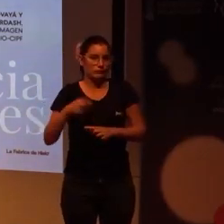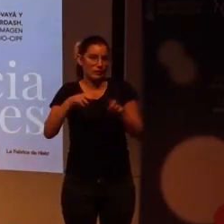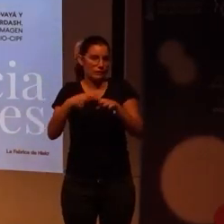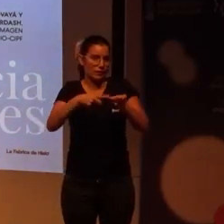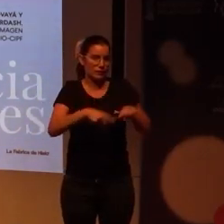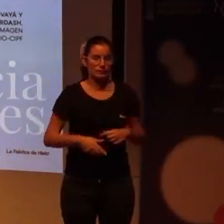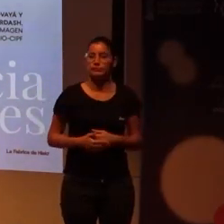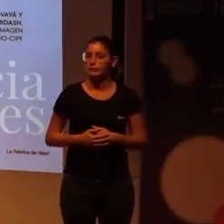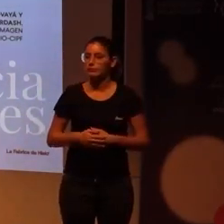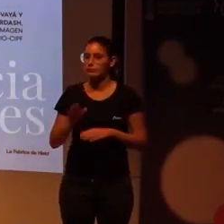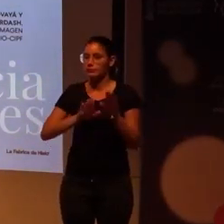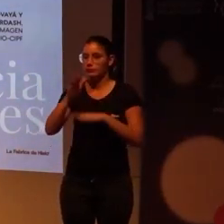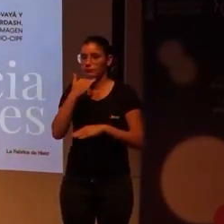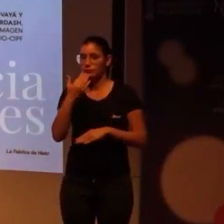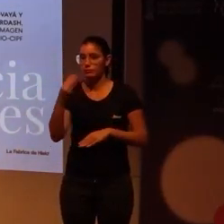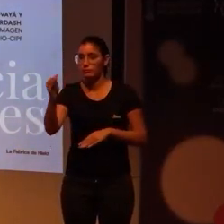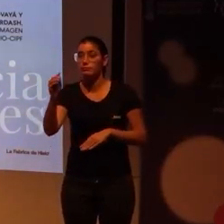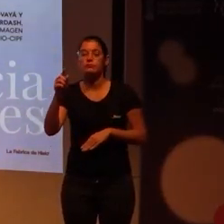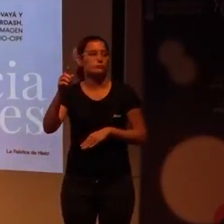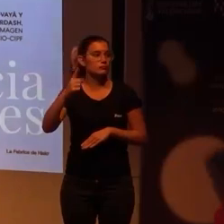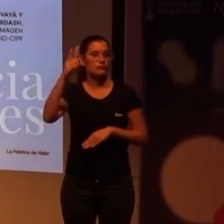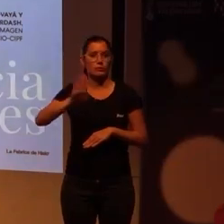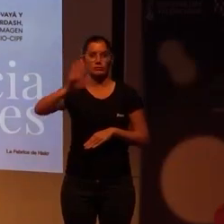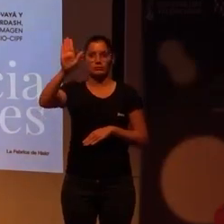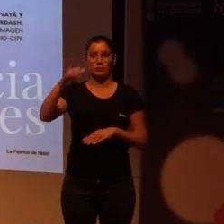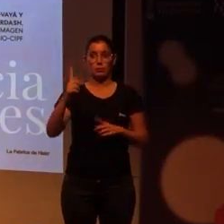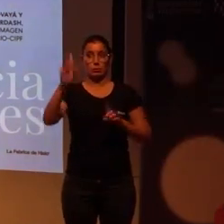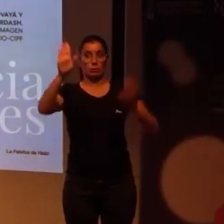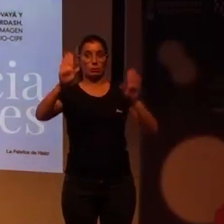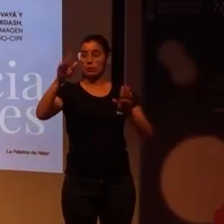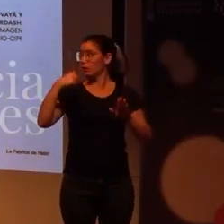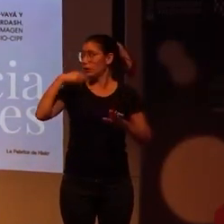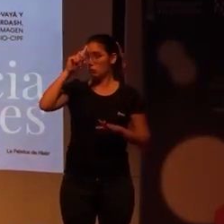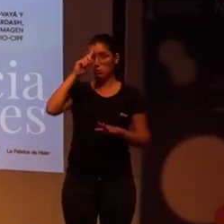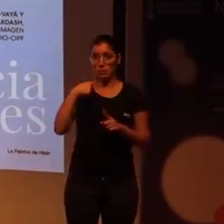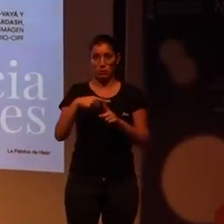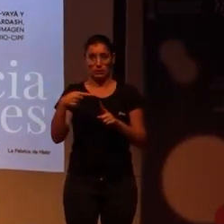Any other question? I don't know if it's a good sign or a bad one. Good, always a good one.